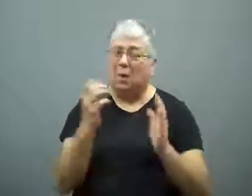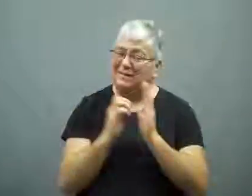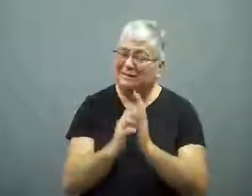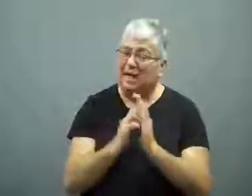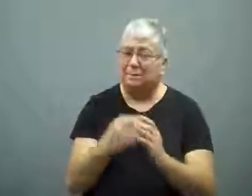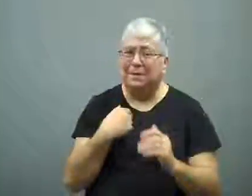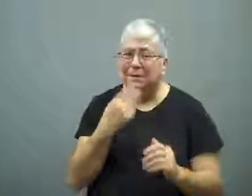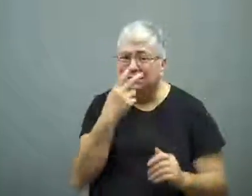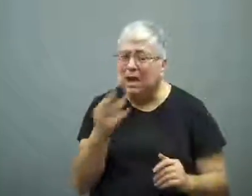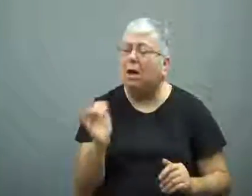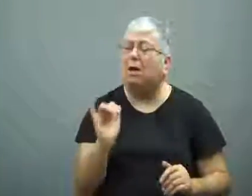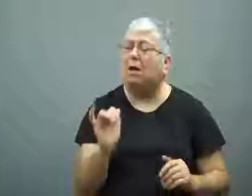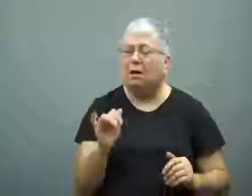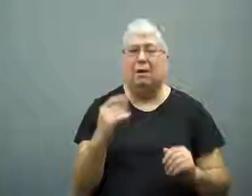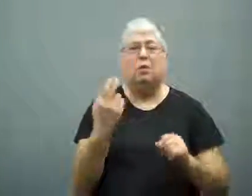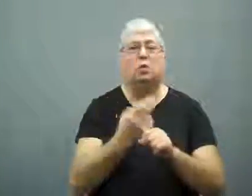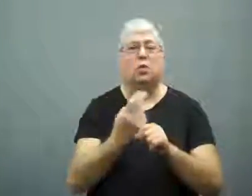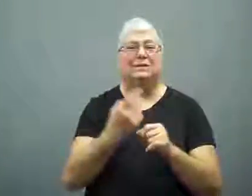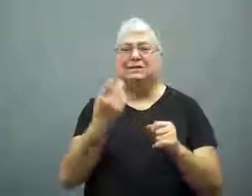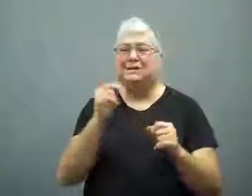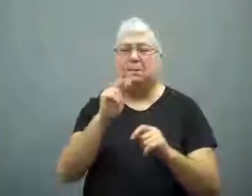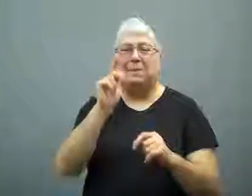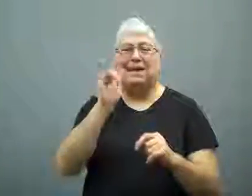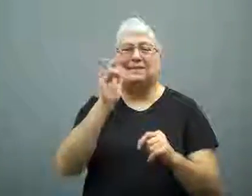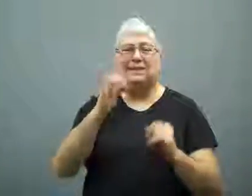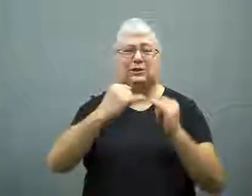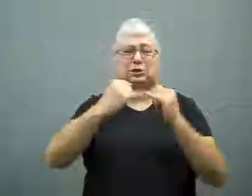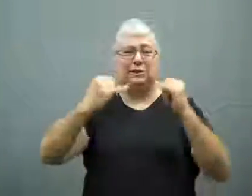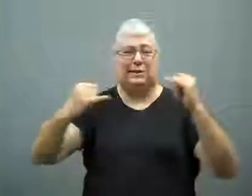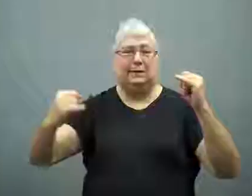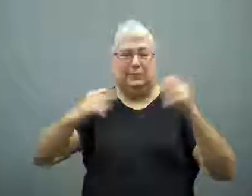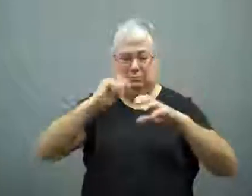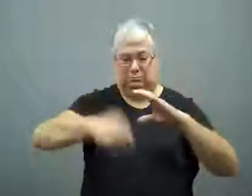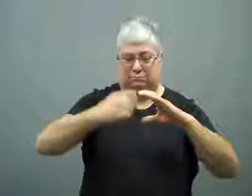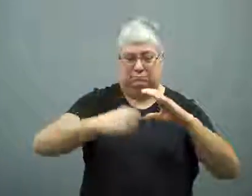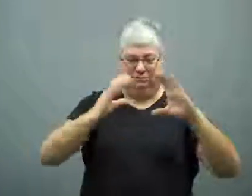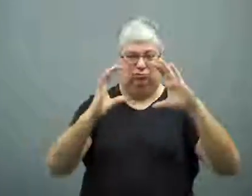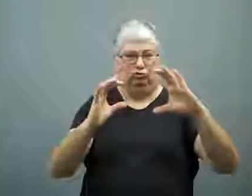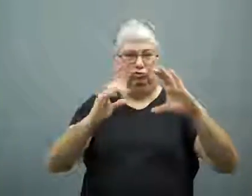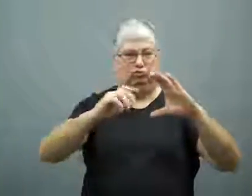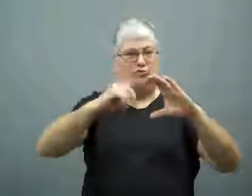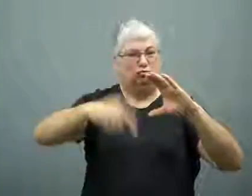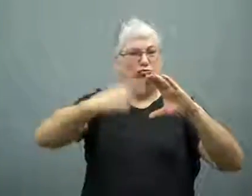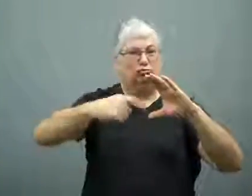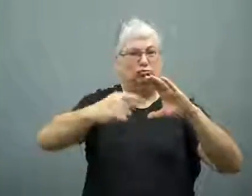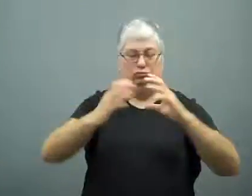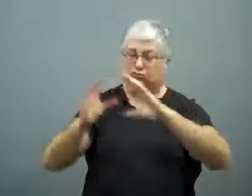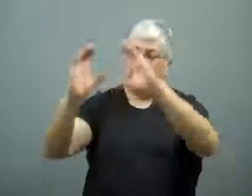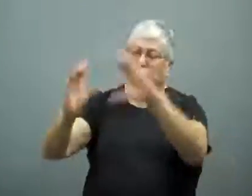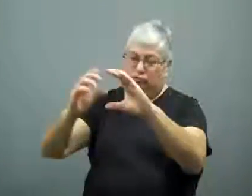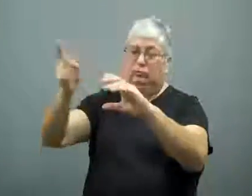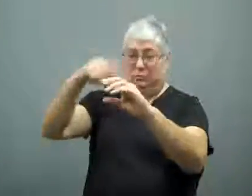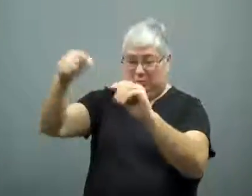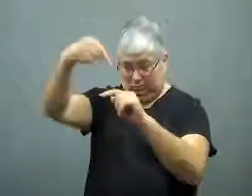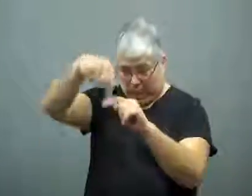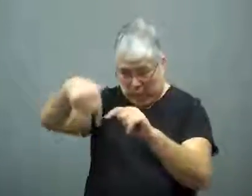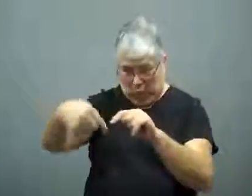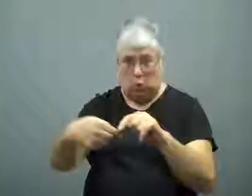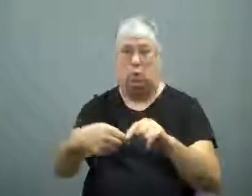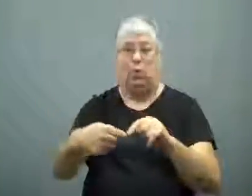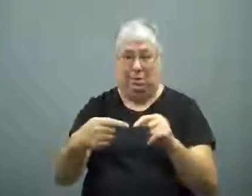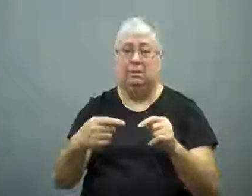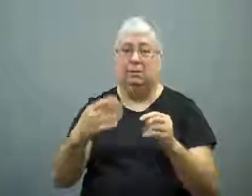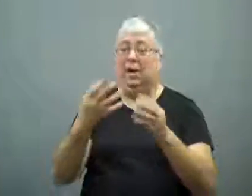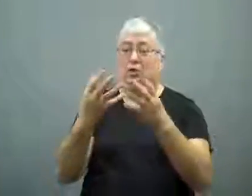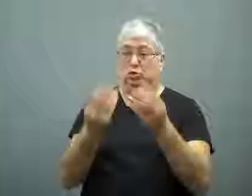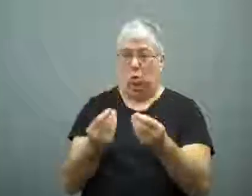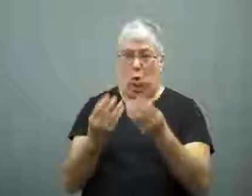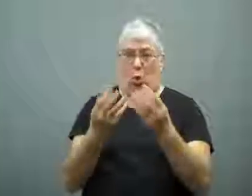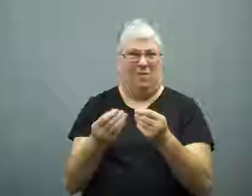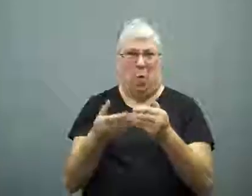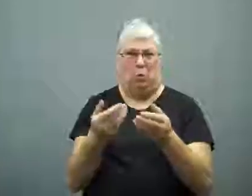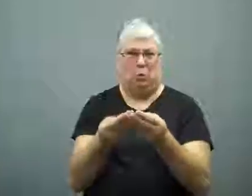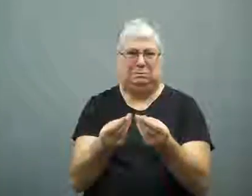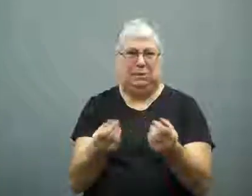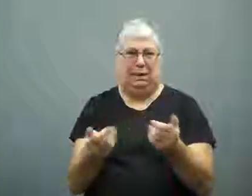One printer I saw used a spool of plastic string.